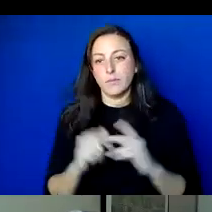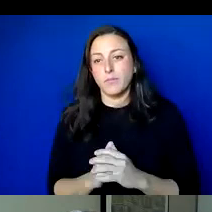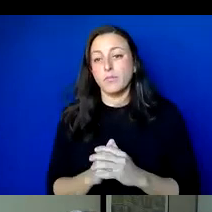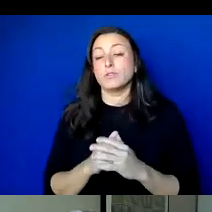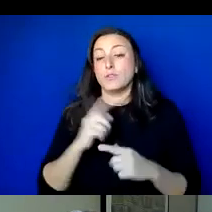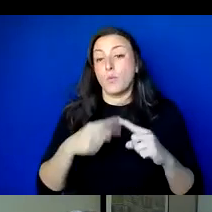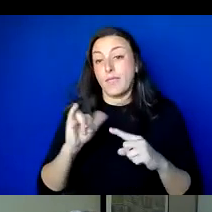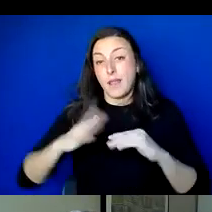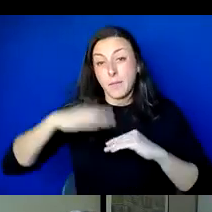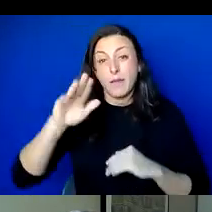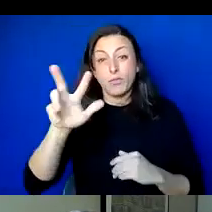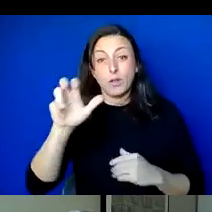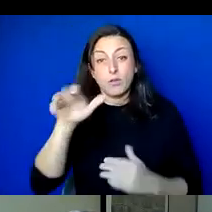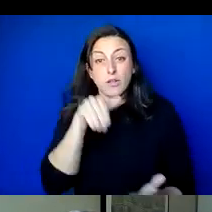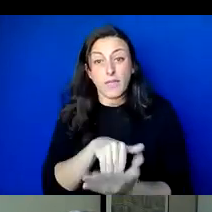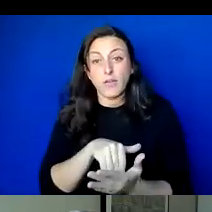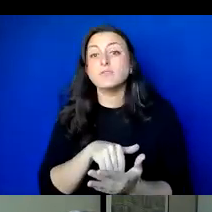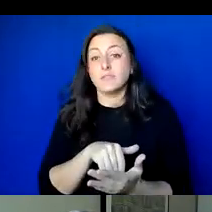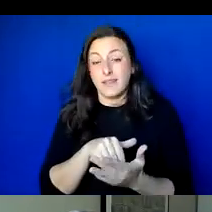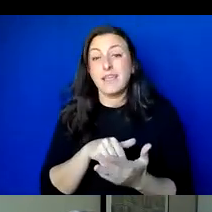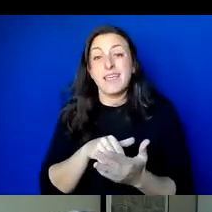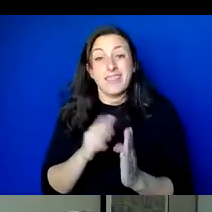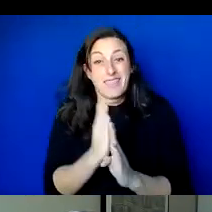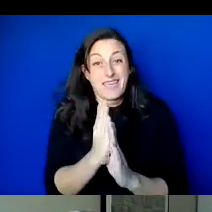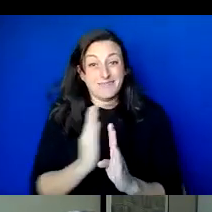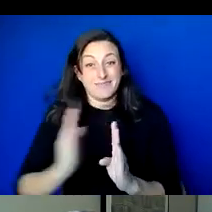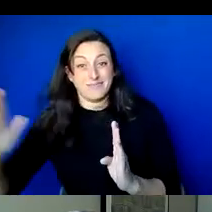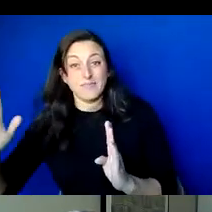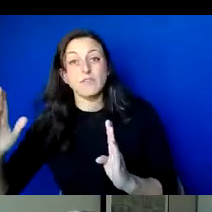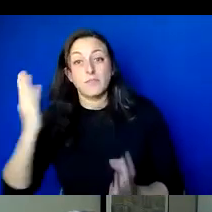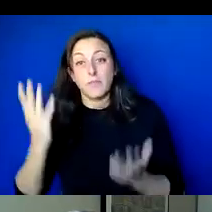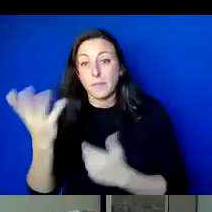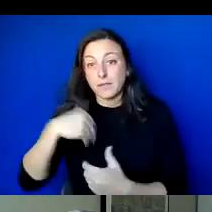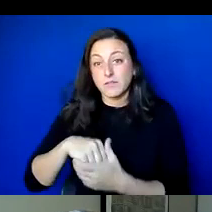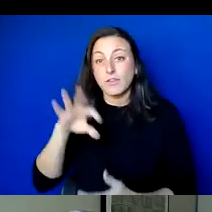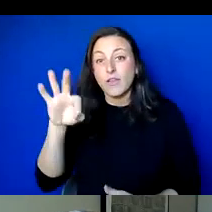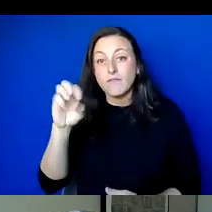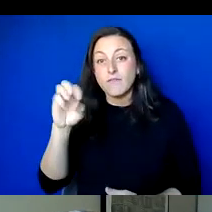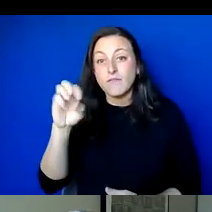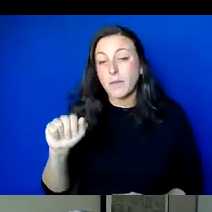300 000 that's also where we look at, you know, bringing in FEMA, DOD, to run larger clinics too.